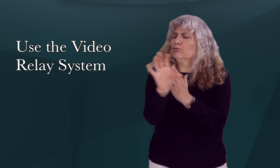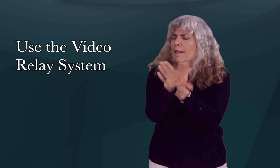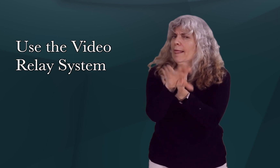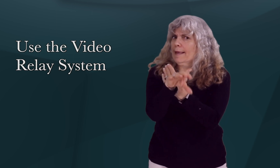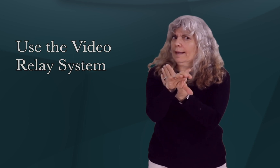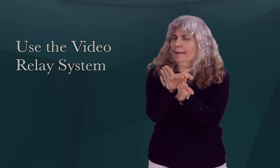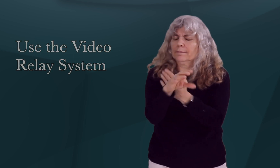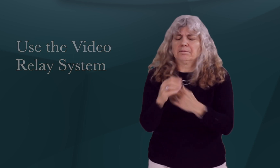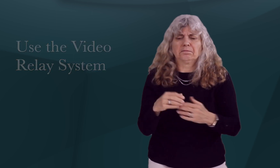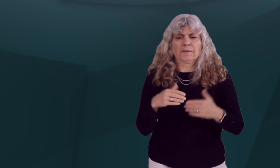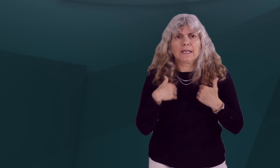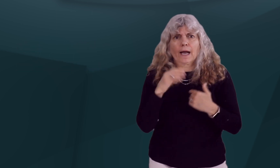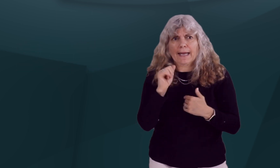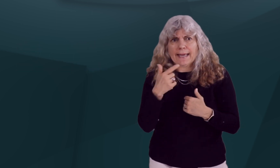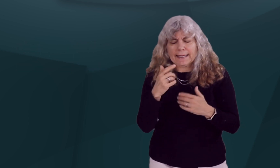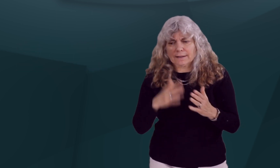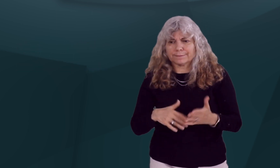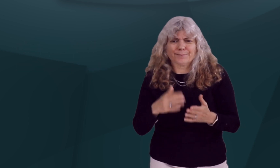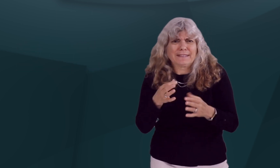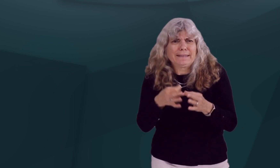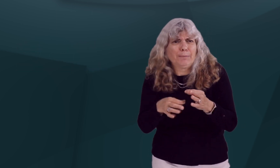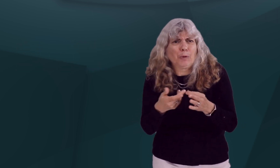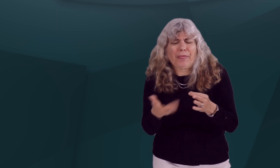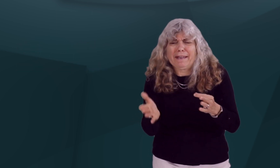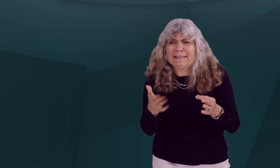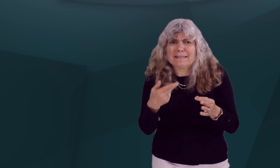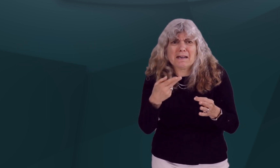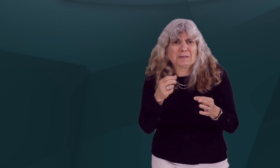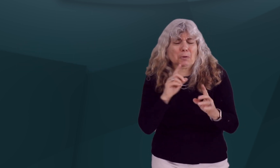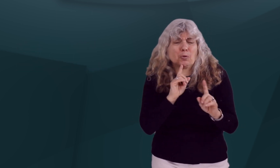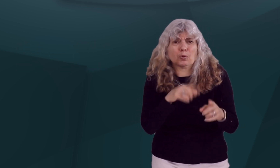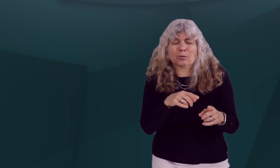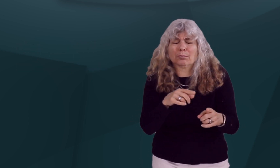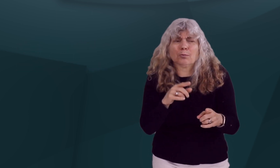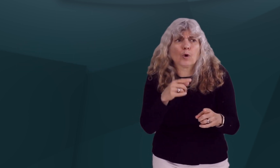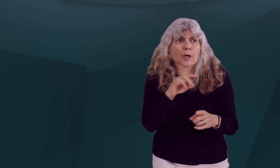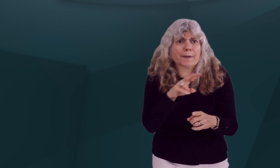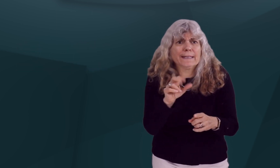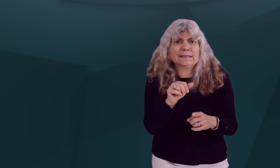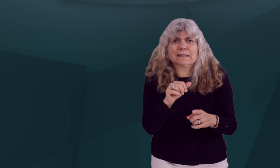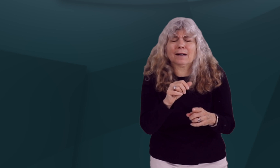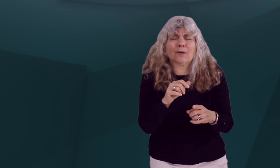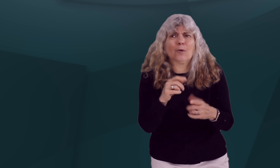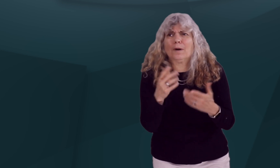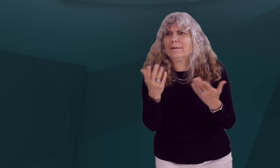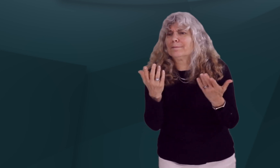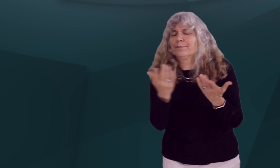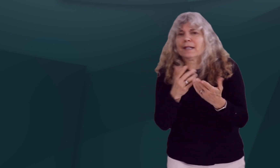actually, I mean the Video Relay System -- they can make simple calls like ordering a pizza,